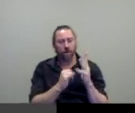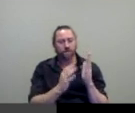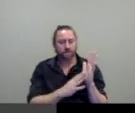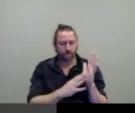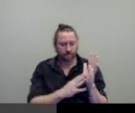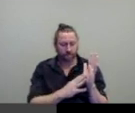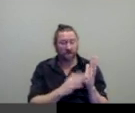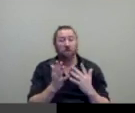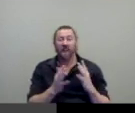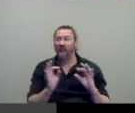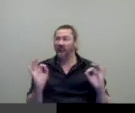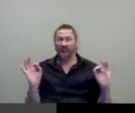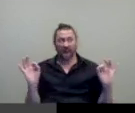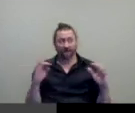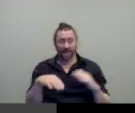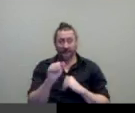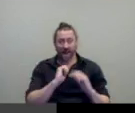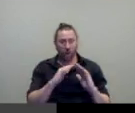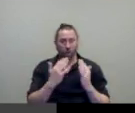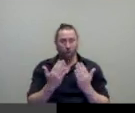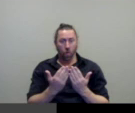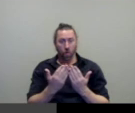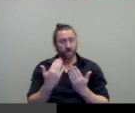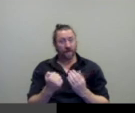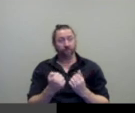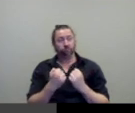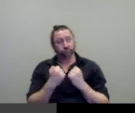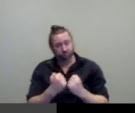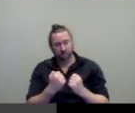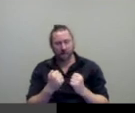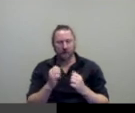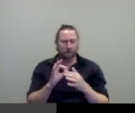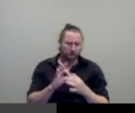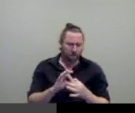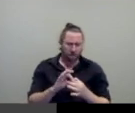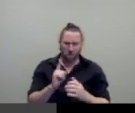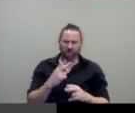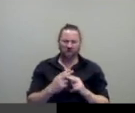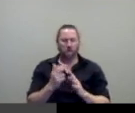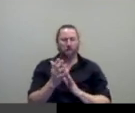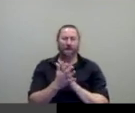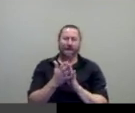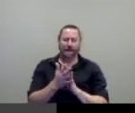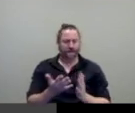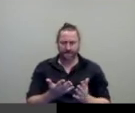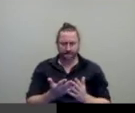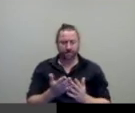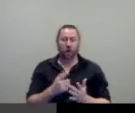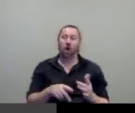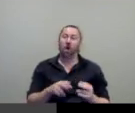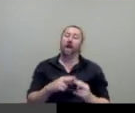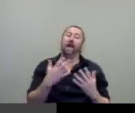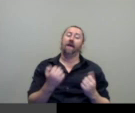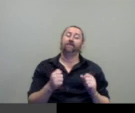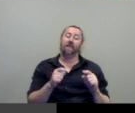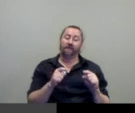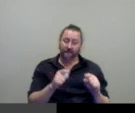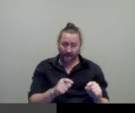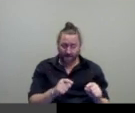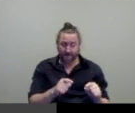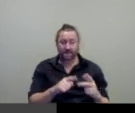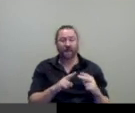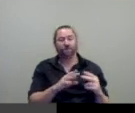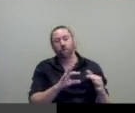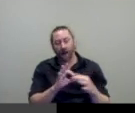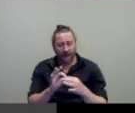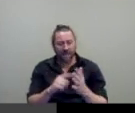world is inherently meaningful elements only gain meaning in relation or in opposition to something